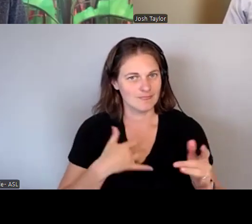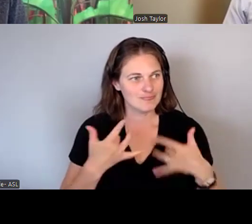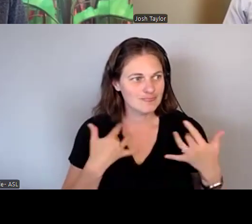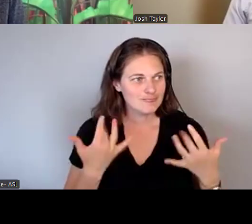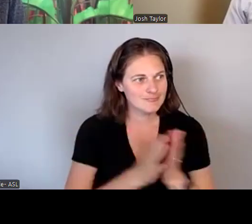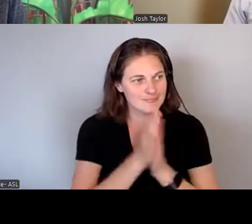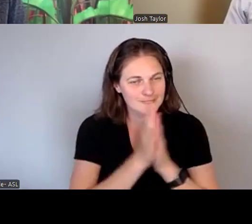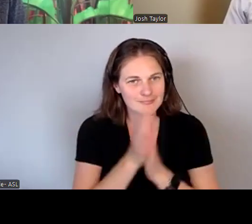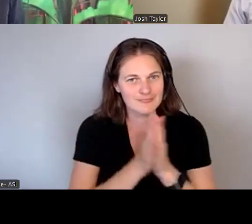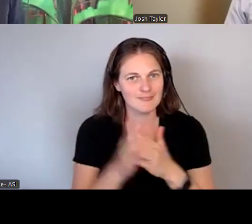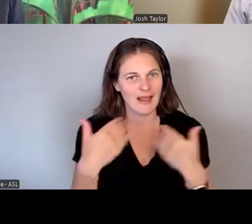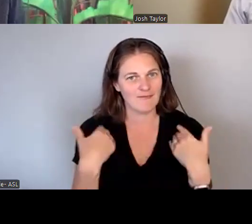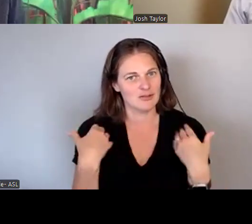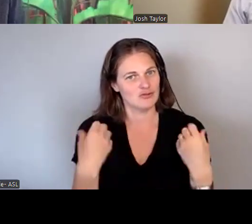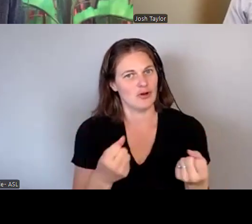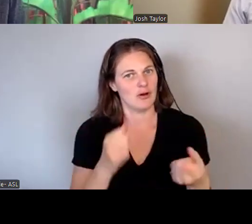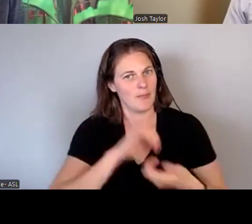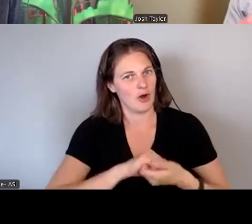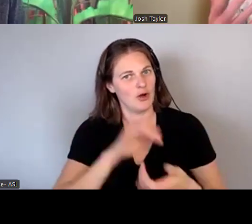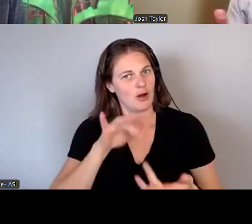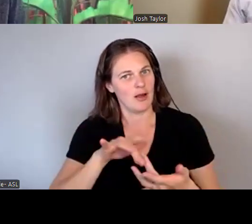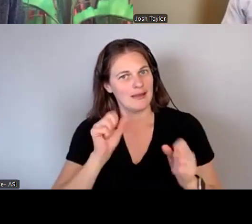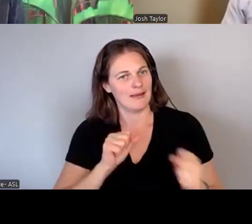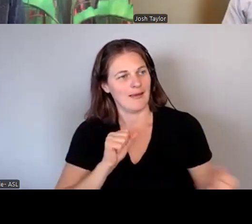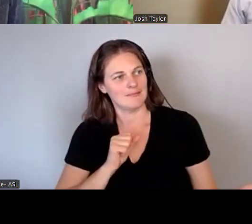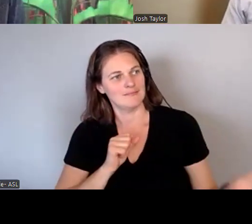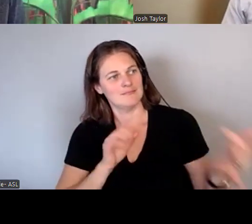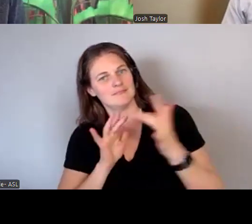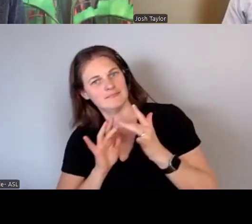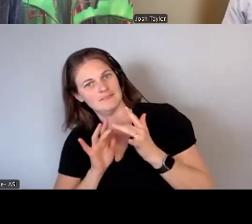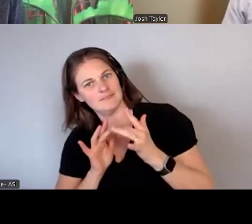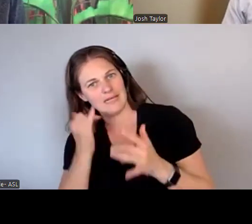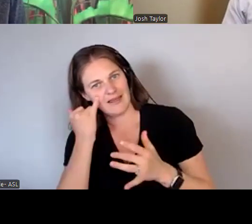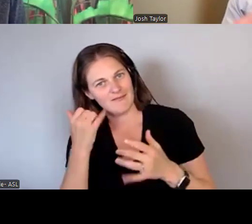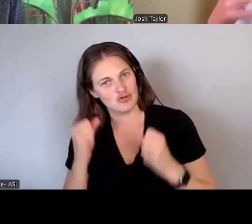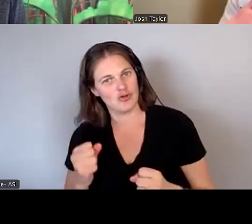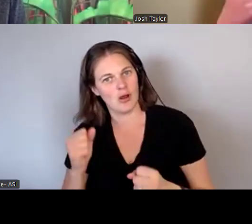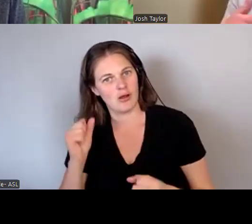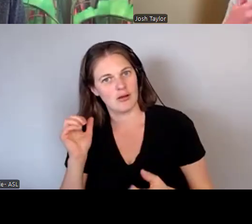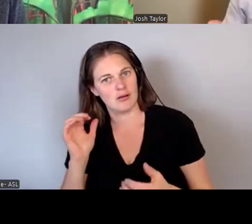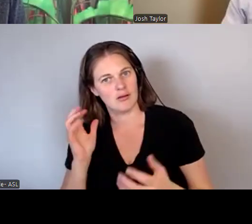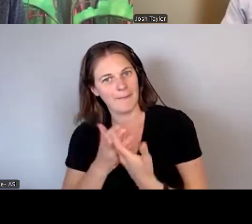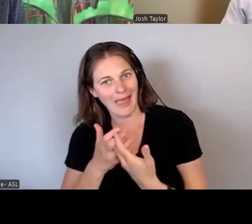a strong partner and contact that they can reach out to when they do have, you know, a strong match and can start to build those relationships over time